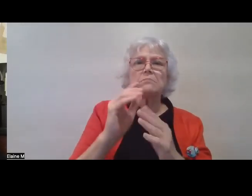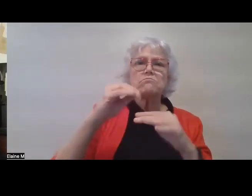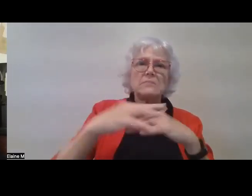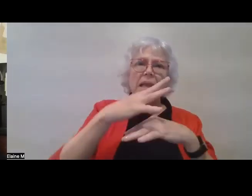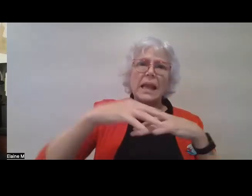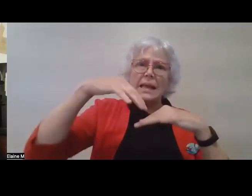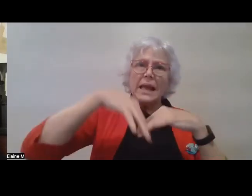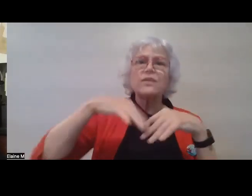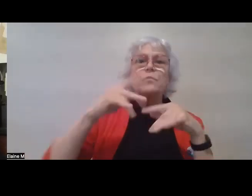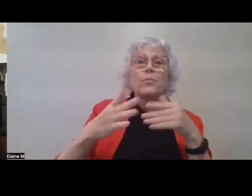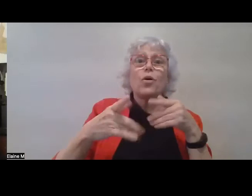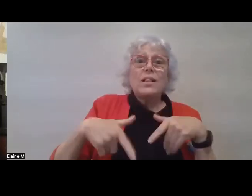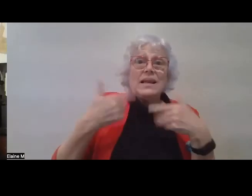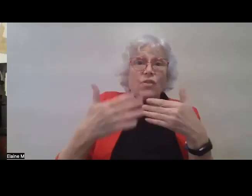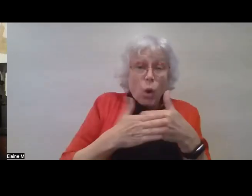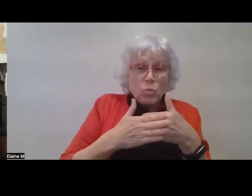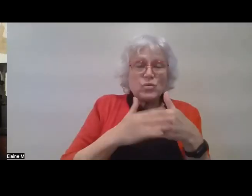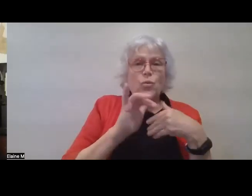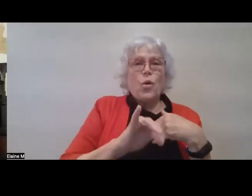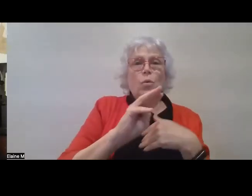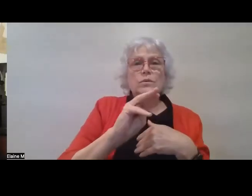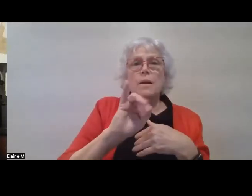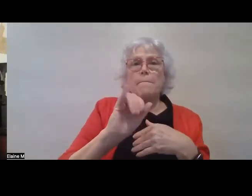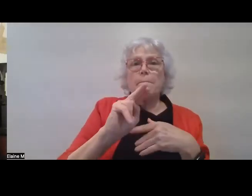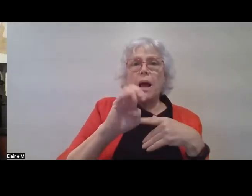uranium mines. Reservations make up